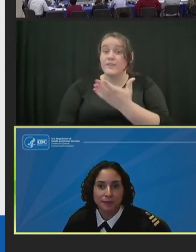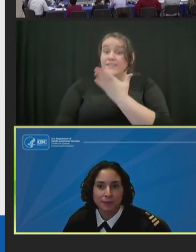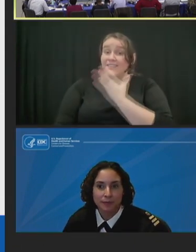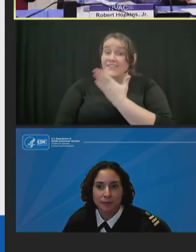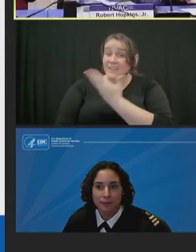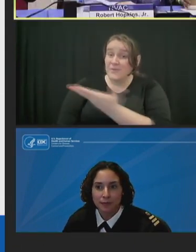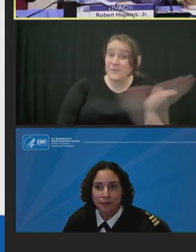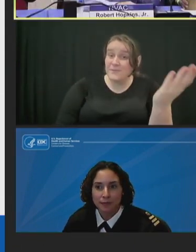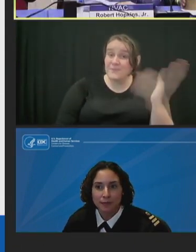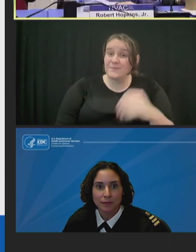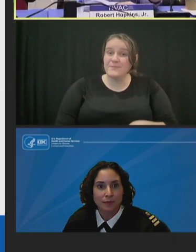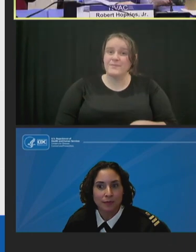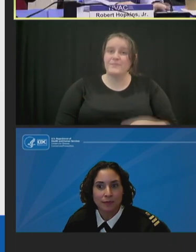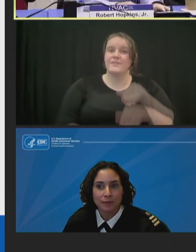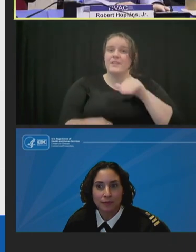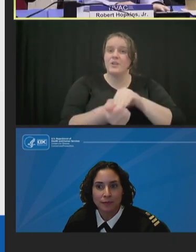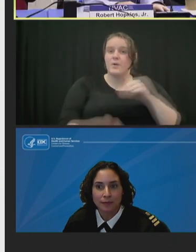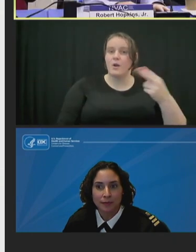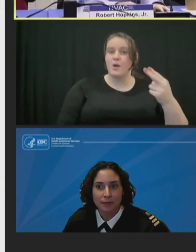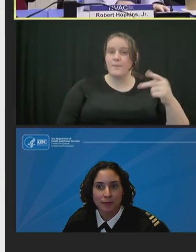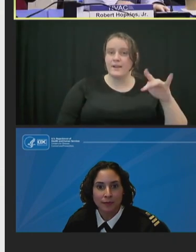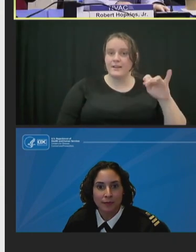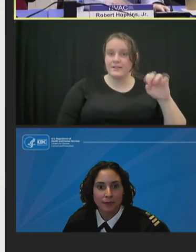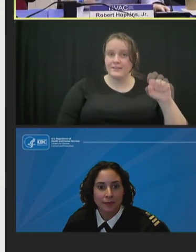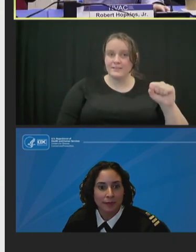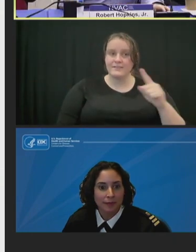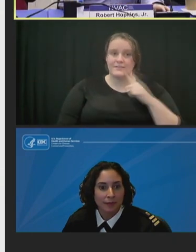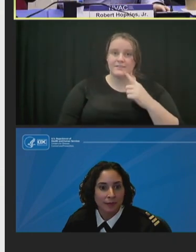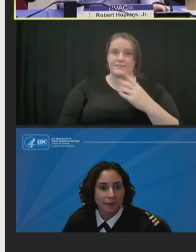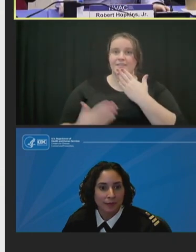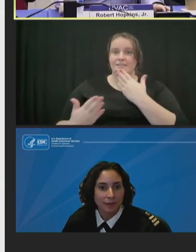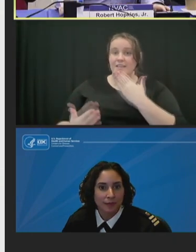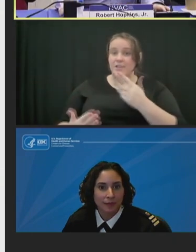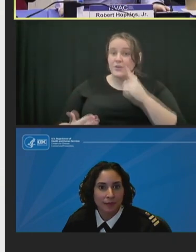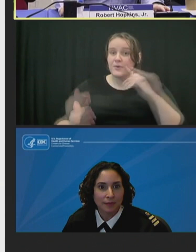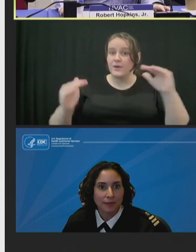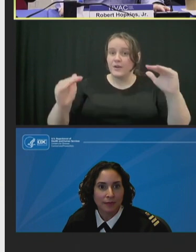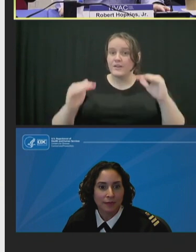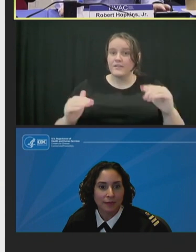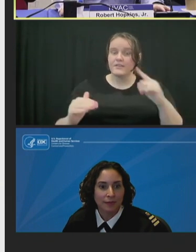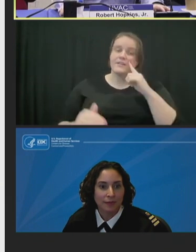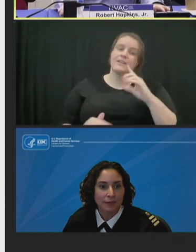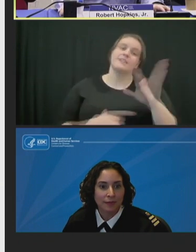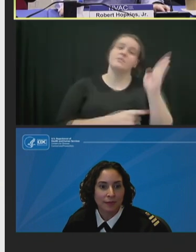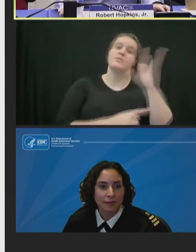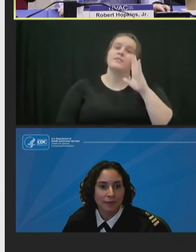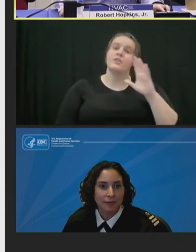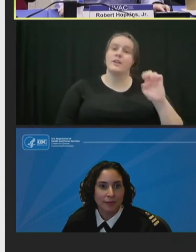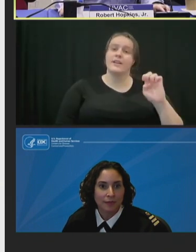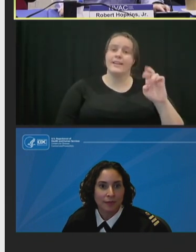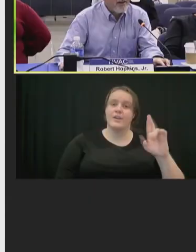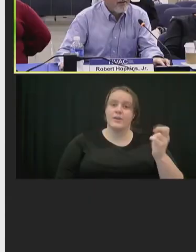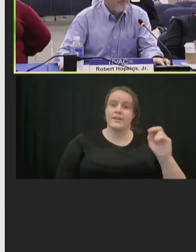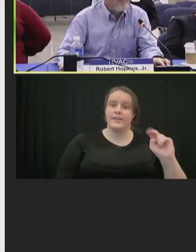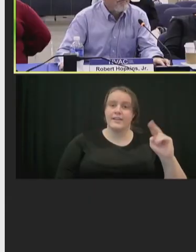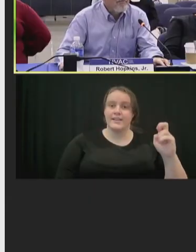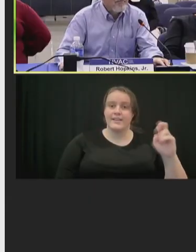Robert Hopkins: Thank you very much, Dr. Jatlaoui. Our next presenter is our own, Erin Henry from the Public Health Agency of Canada.